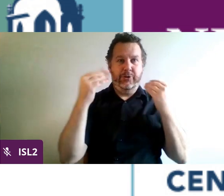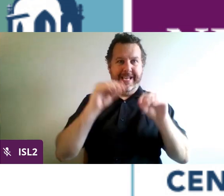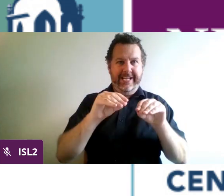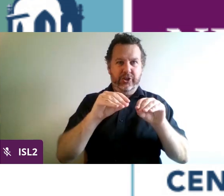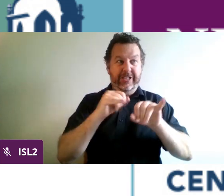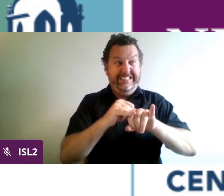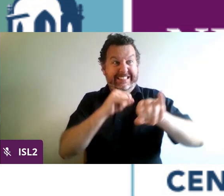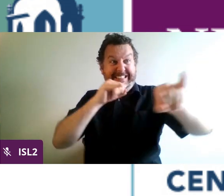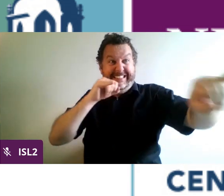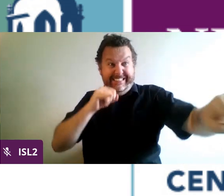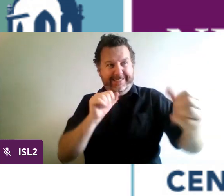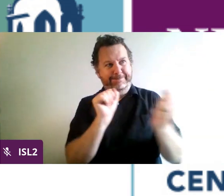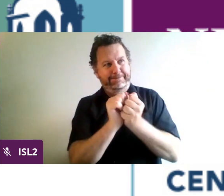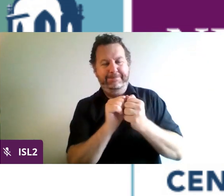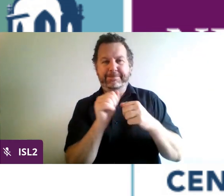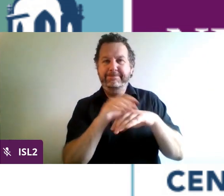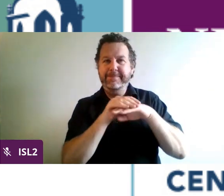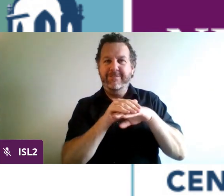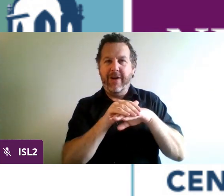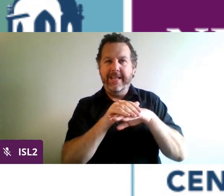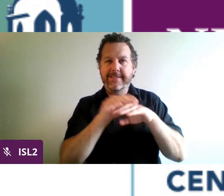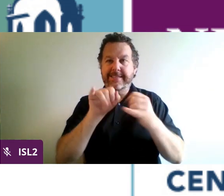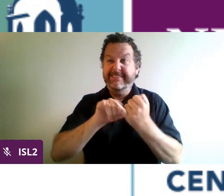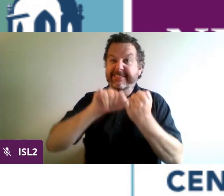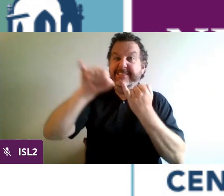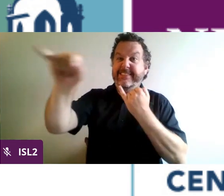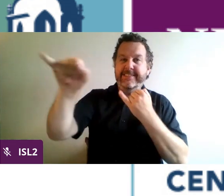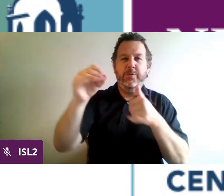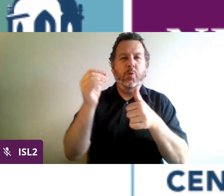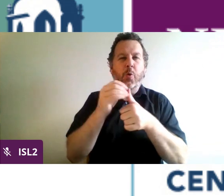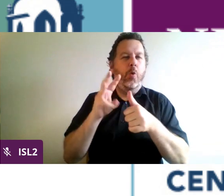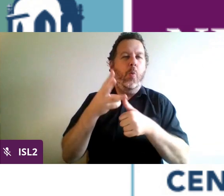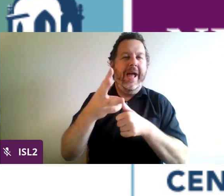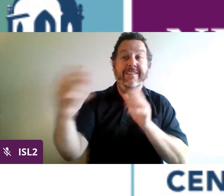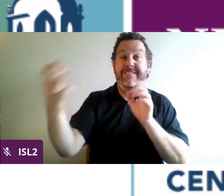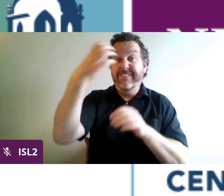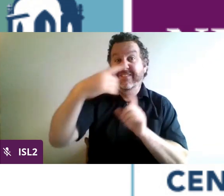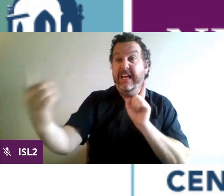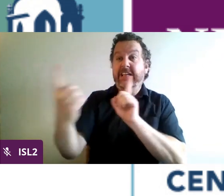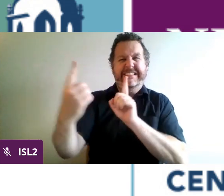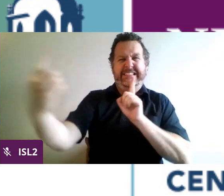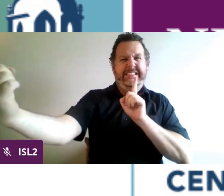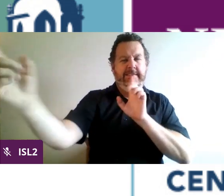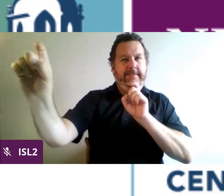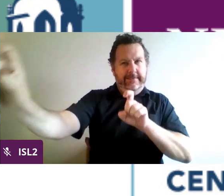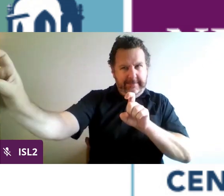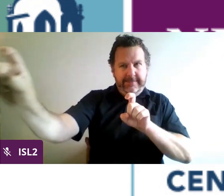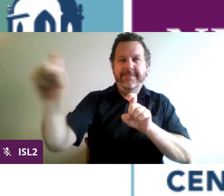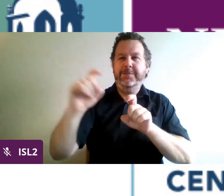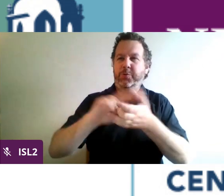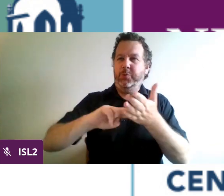meeting up with friends through alternative media to access works in different ways. And we should remember that.